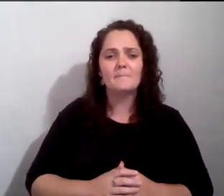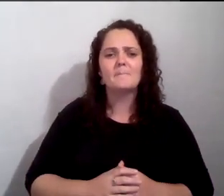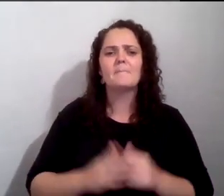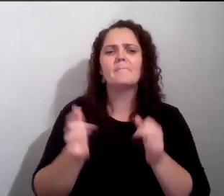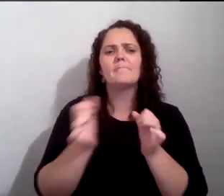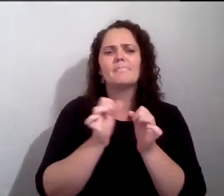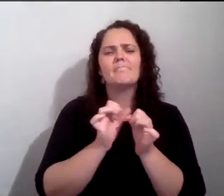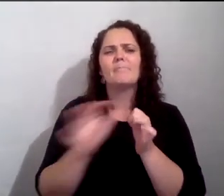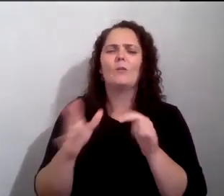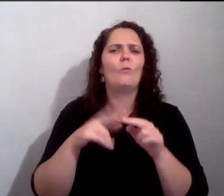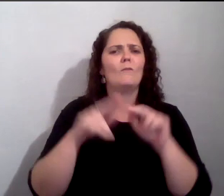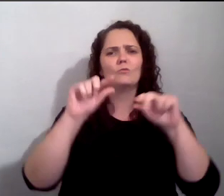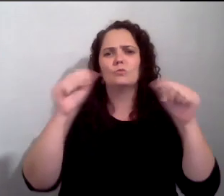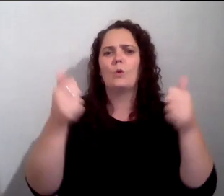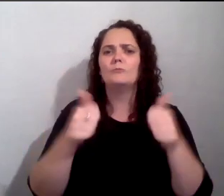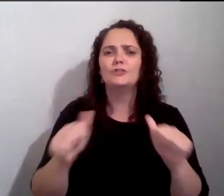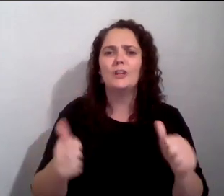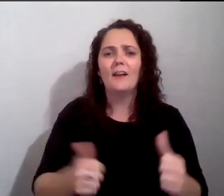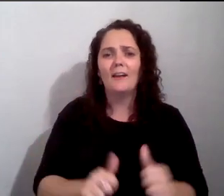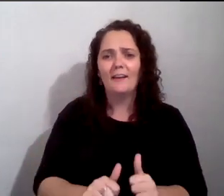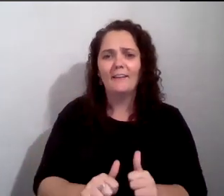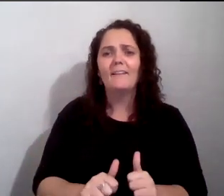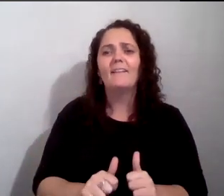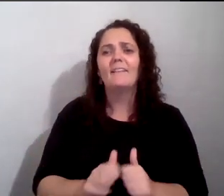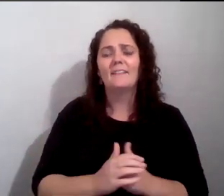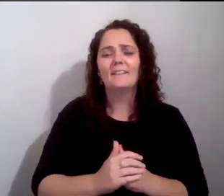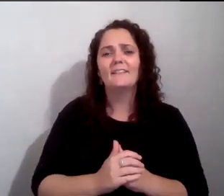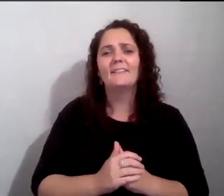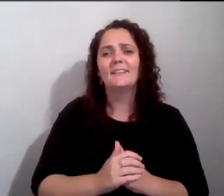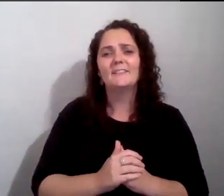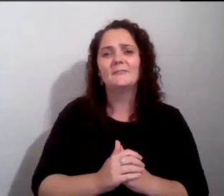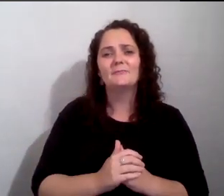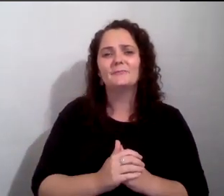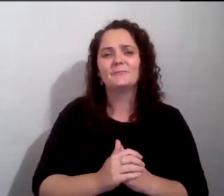a superlative piece of sculpture, and of course this work illustrates that